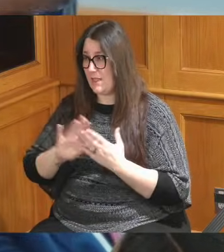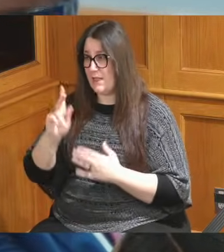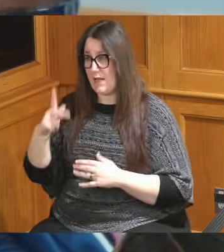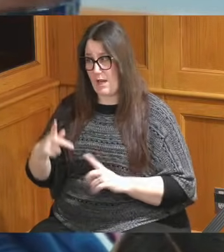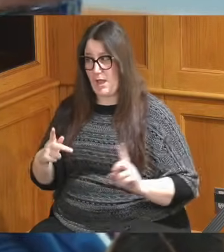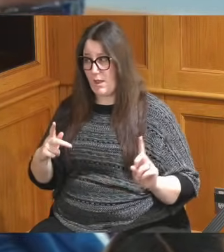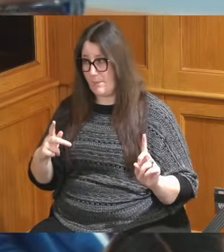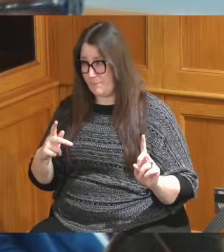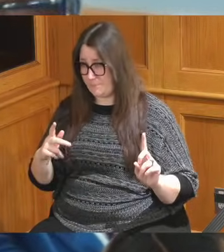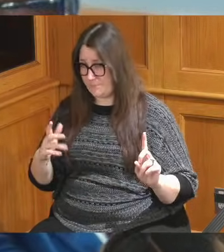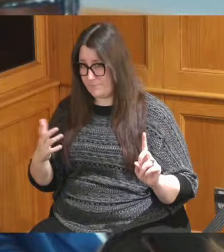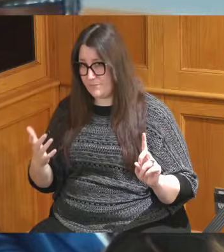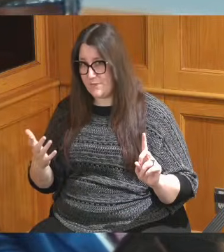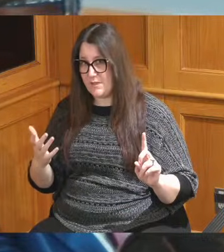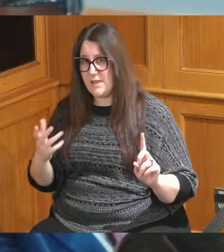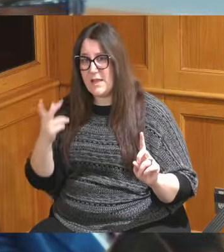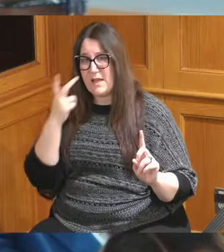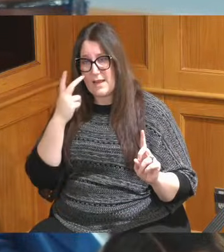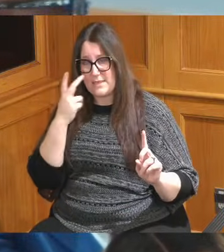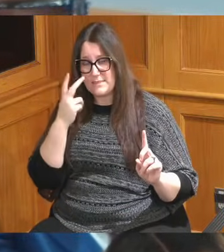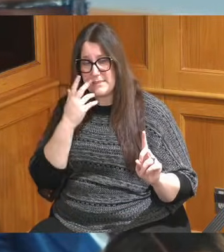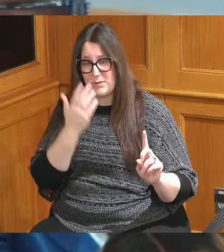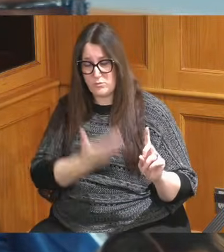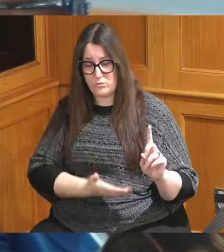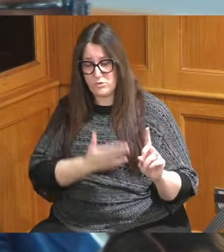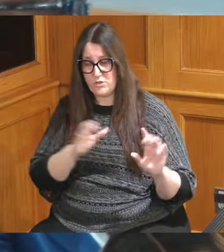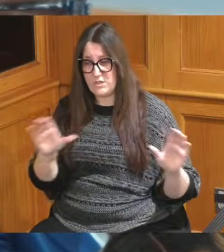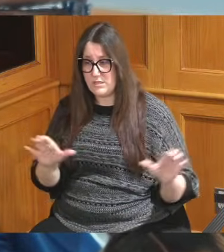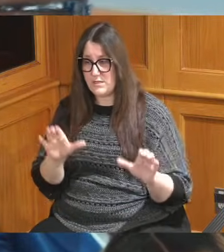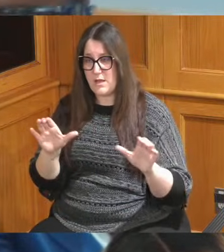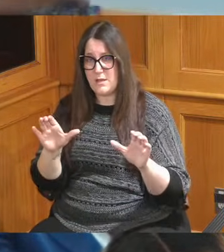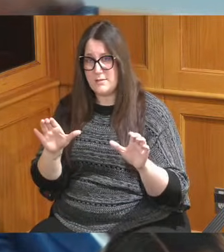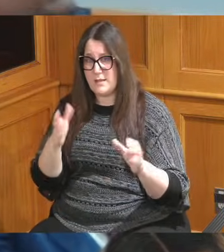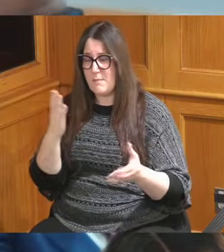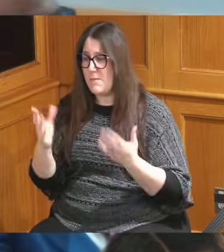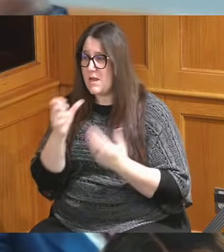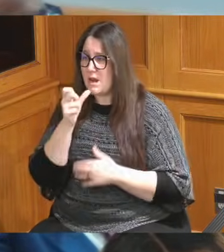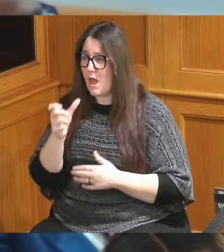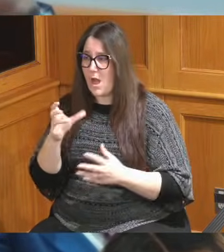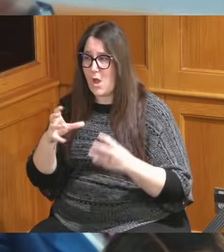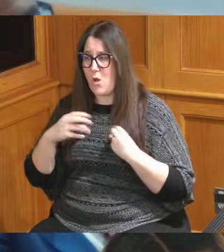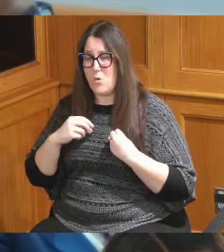and and I see what she does. They may not even own a suit. They may not have a resume. They